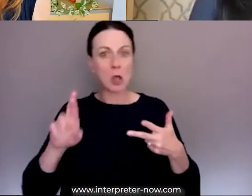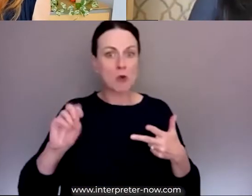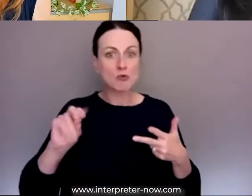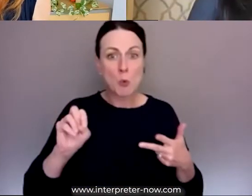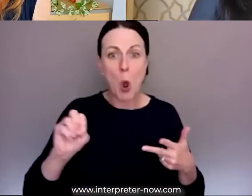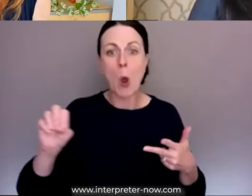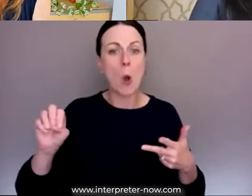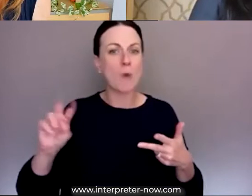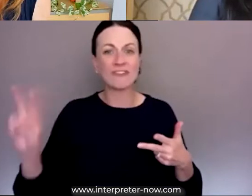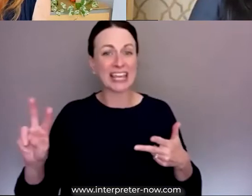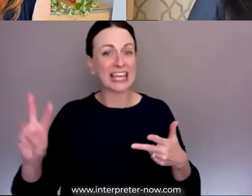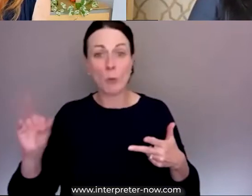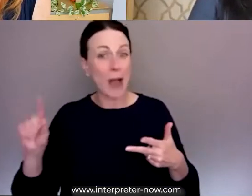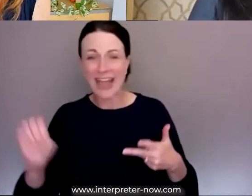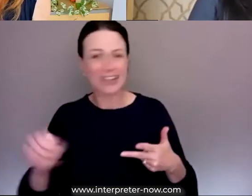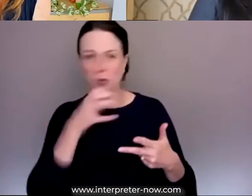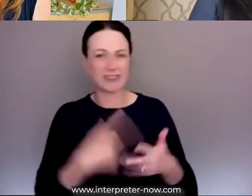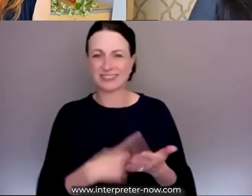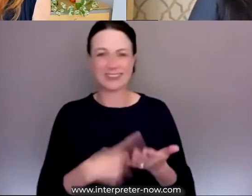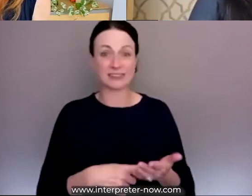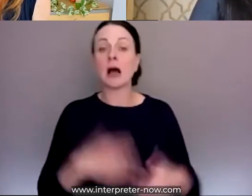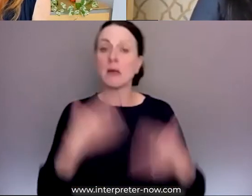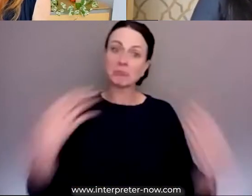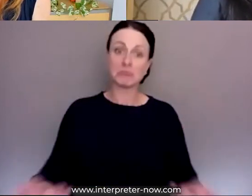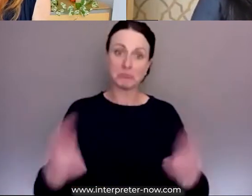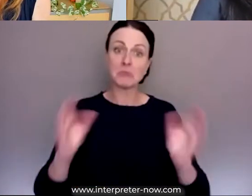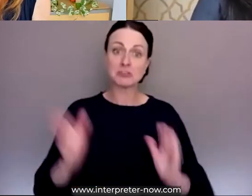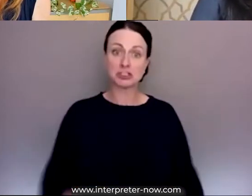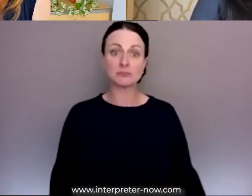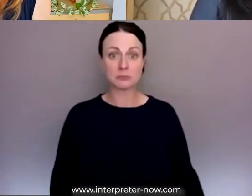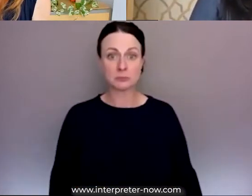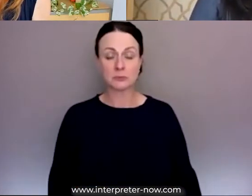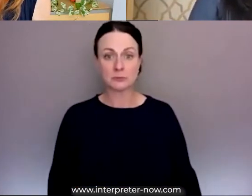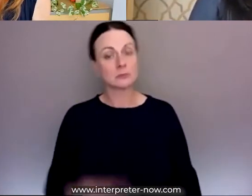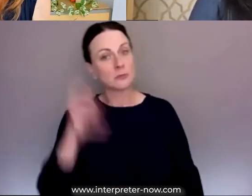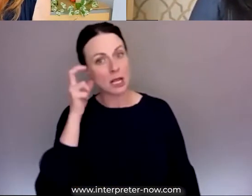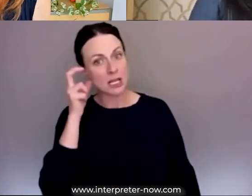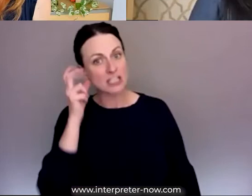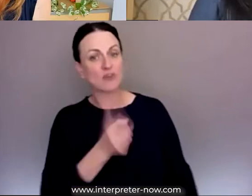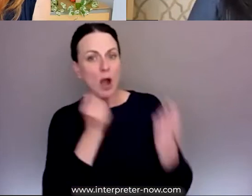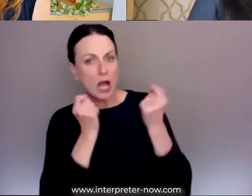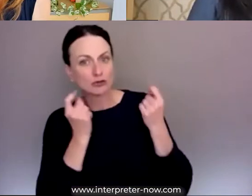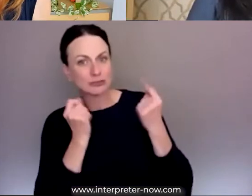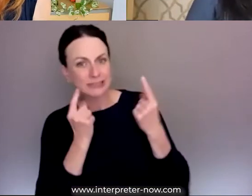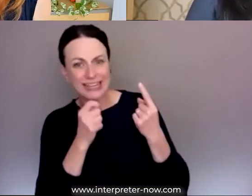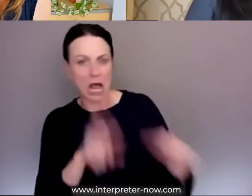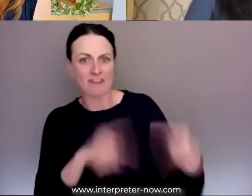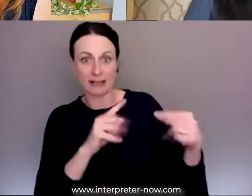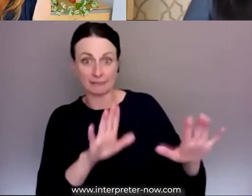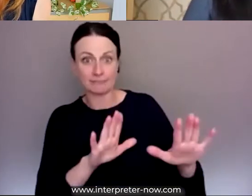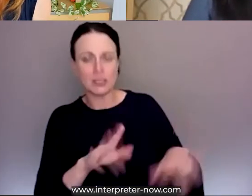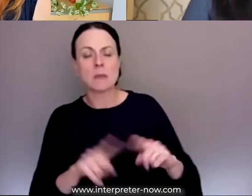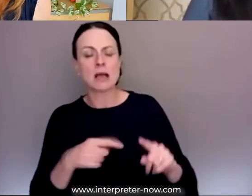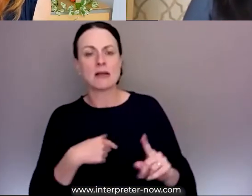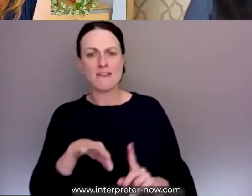I would say have the conversation and listen for understanding and find a place, just one,